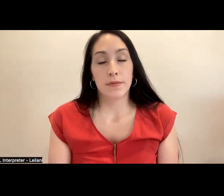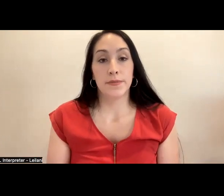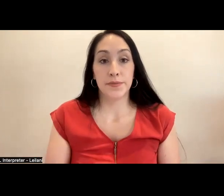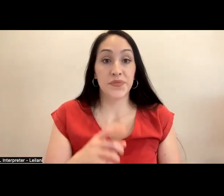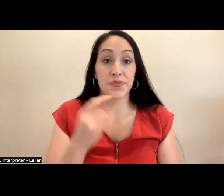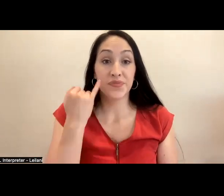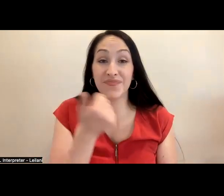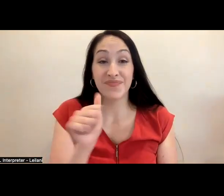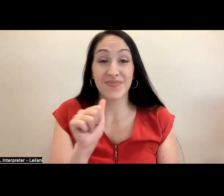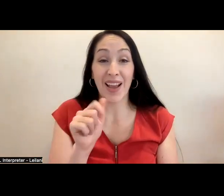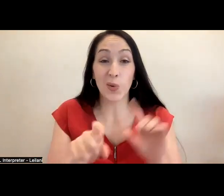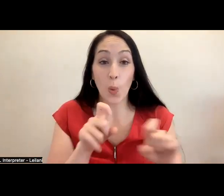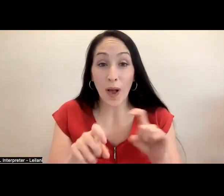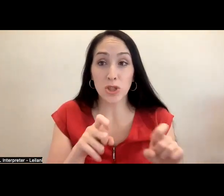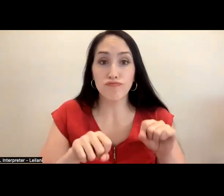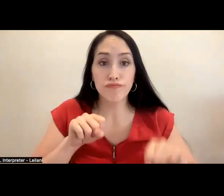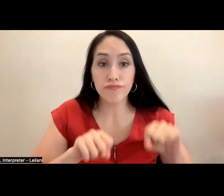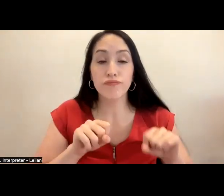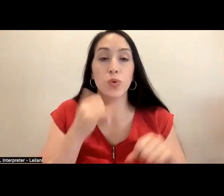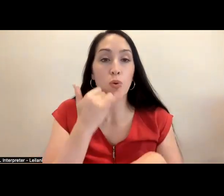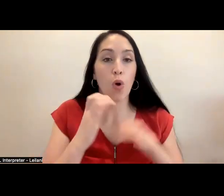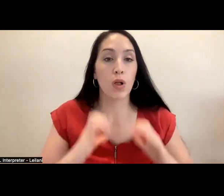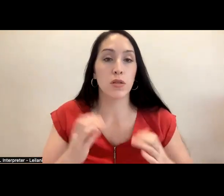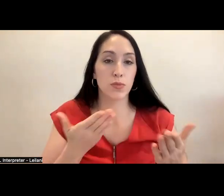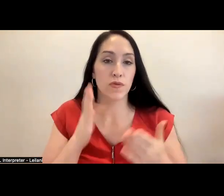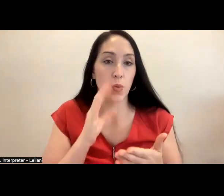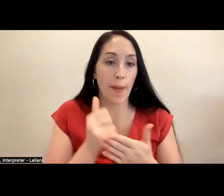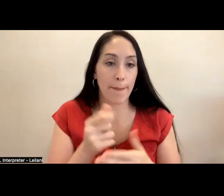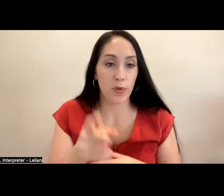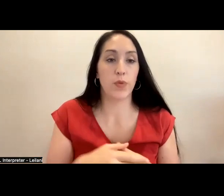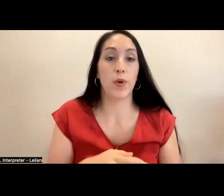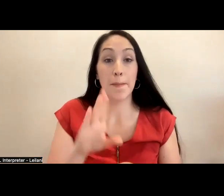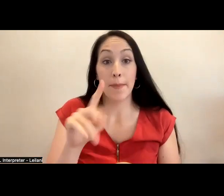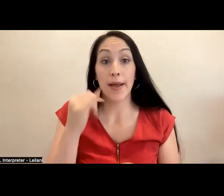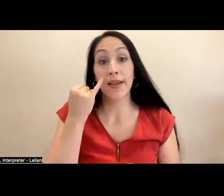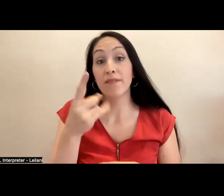service, and they can be able to help you with that. 11:58:50 But setting up systematically, you don't have to worry